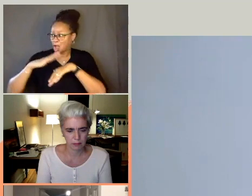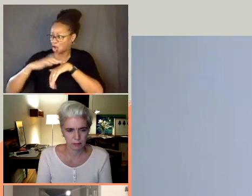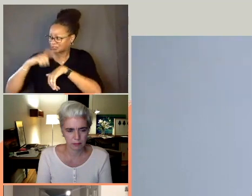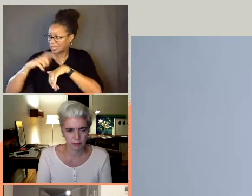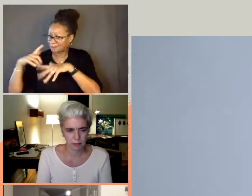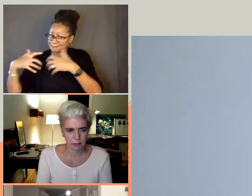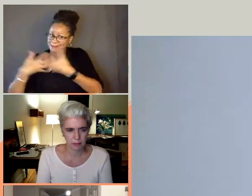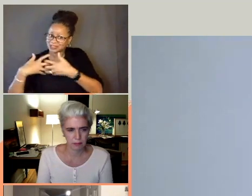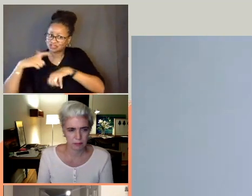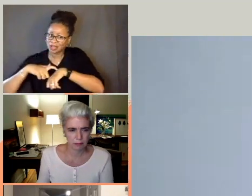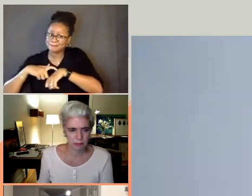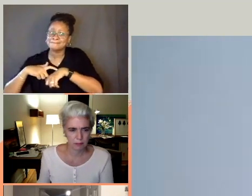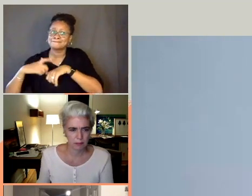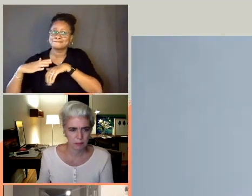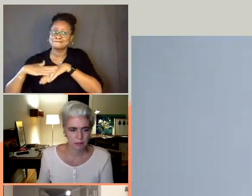but who is that for?